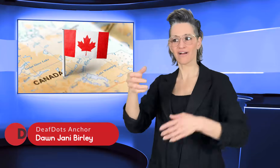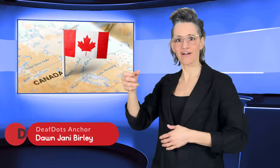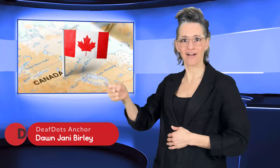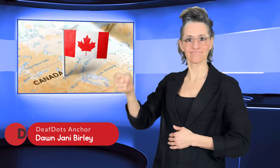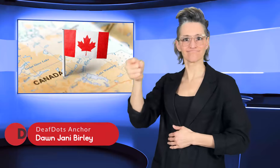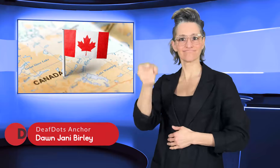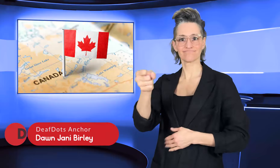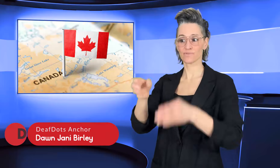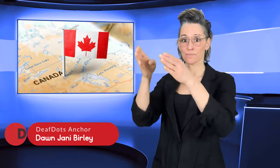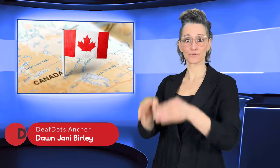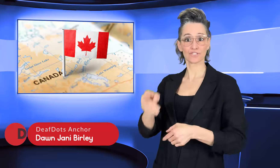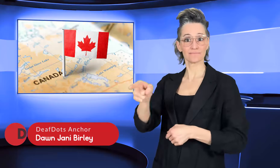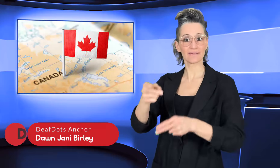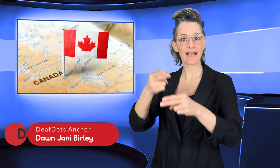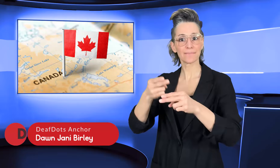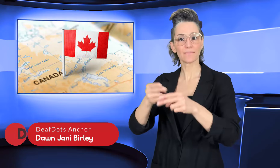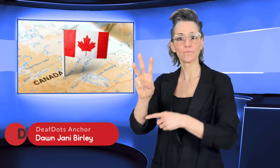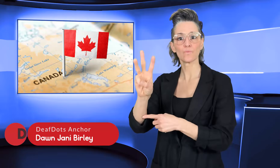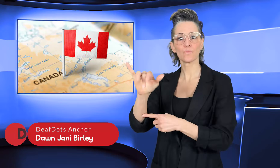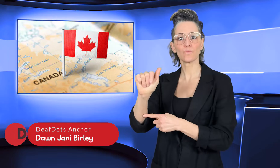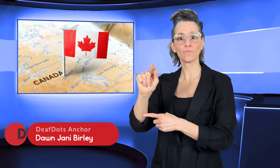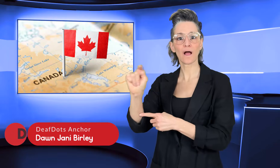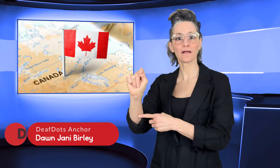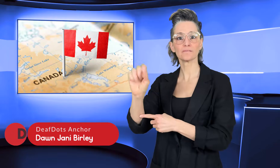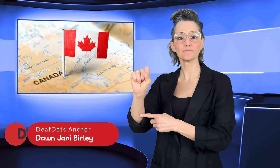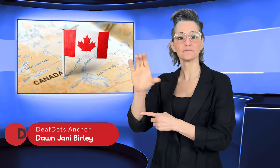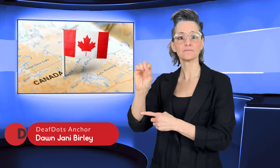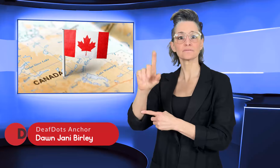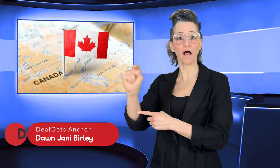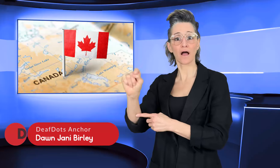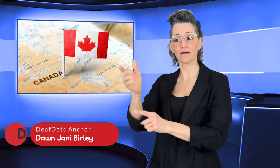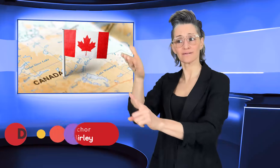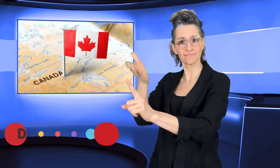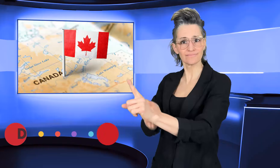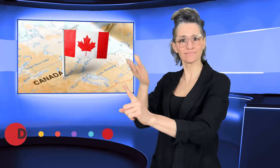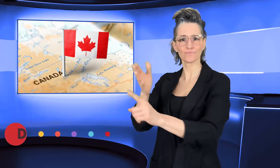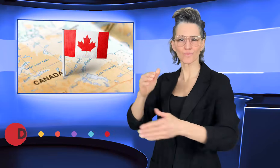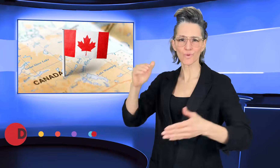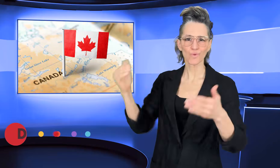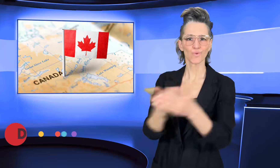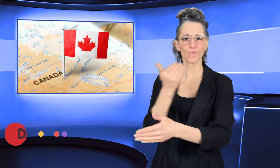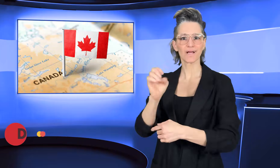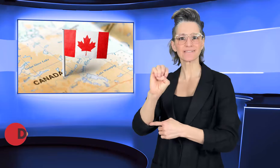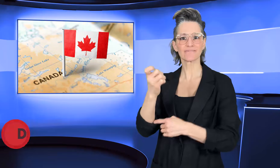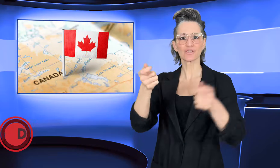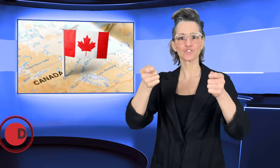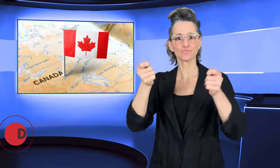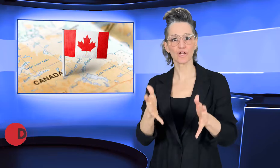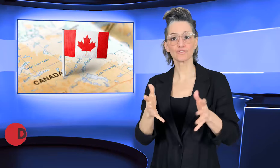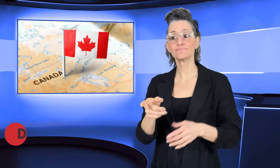the appointment of Wyatt Scott as its new Executive Director,